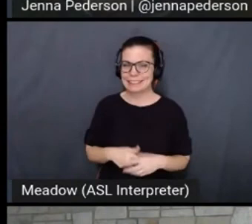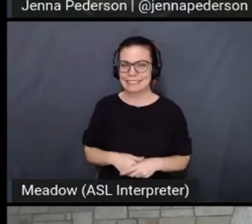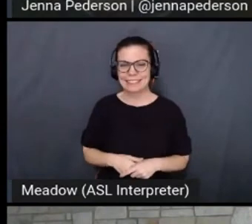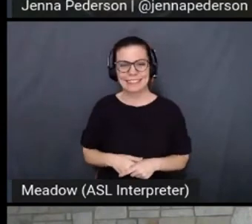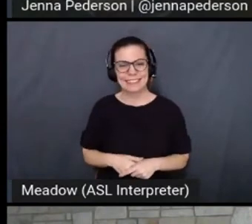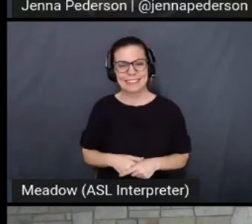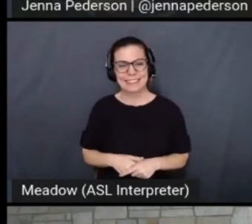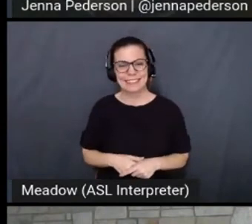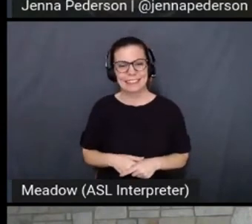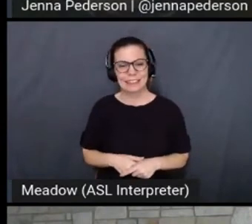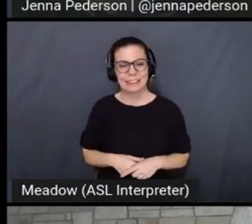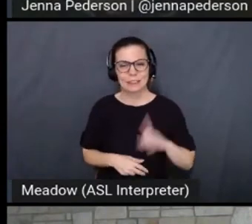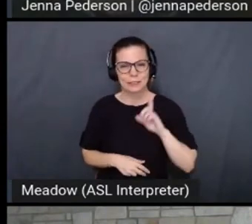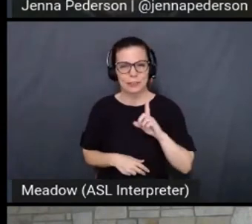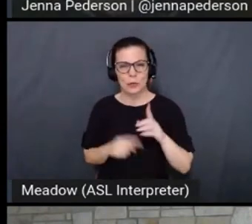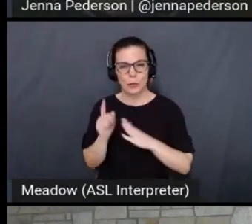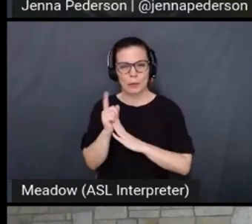Just a moment, new query.